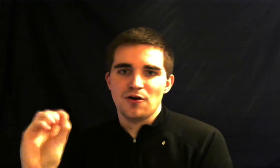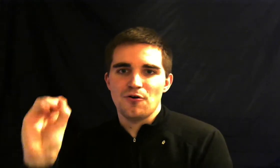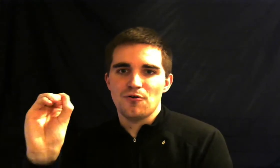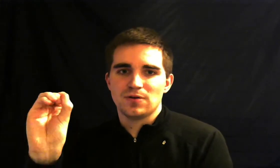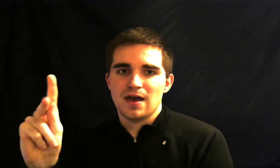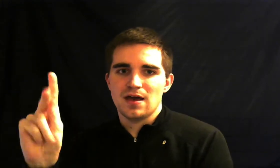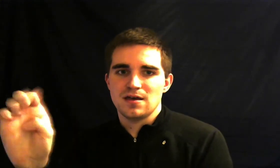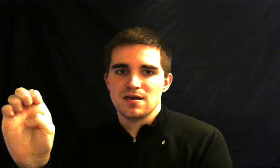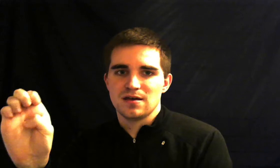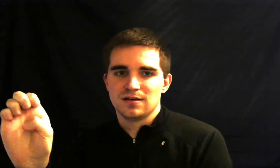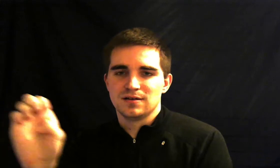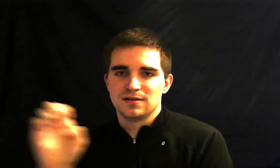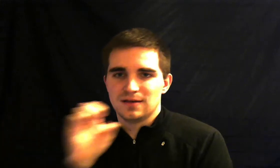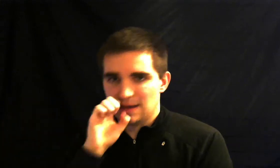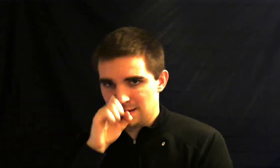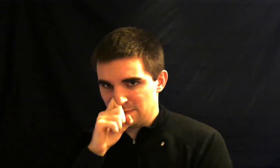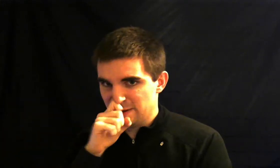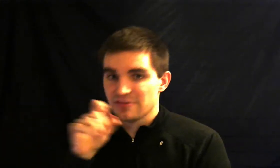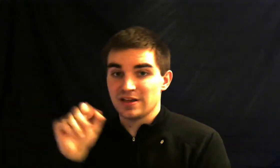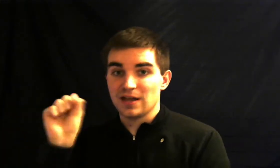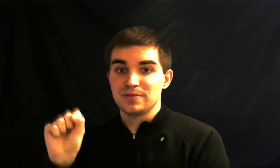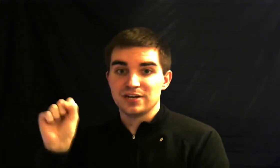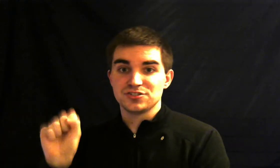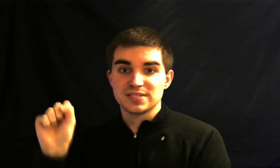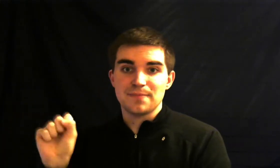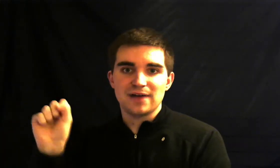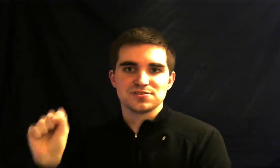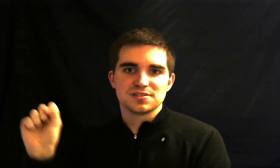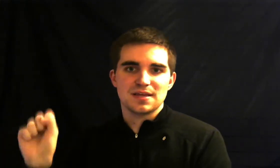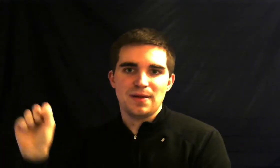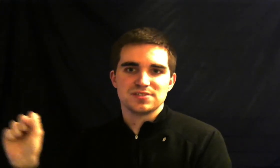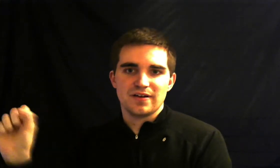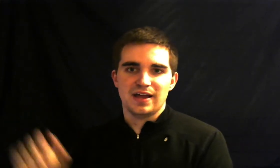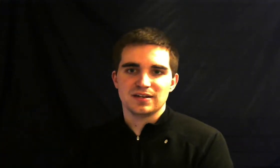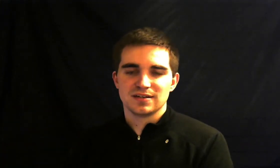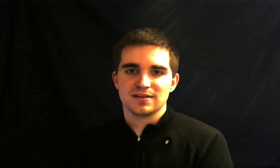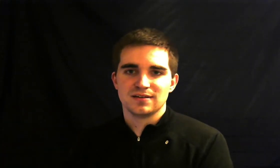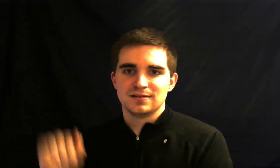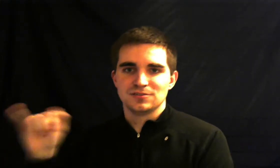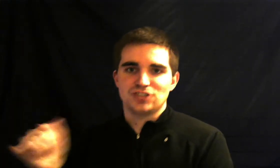O K E another thing a lot of beginners do is they bounce they bounce their hand J